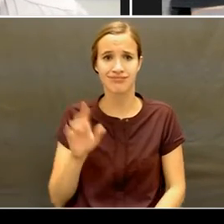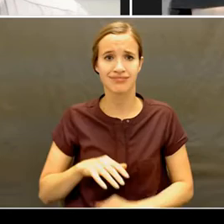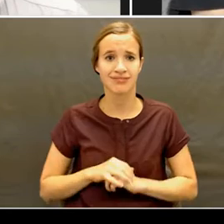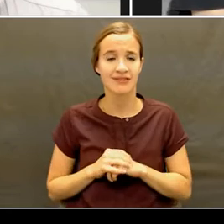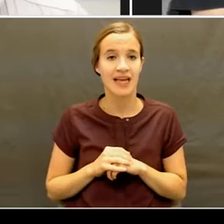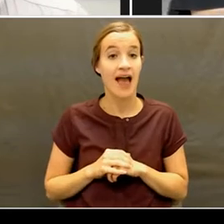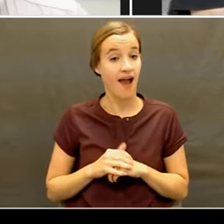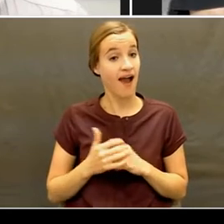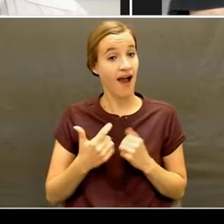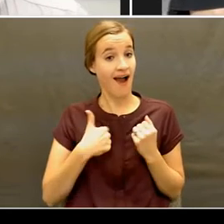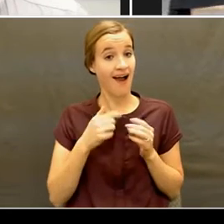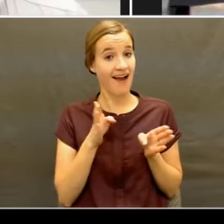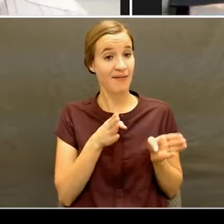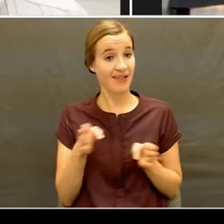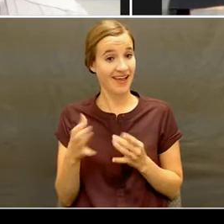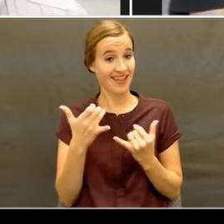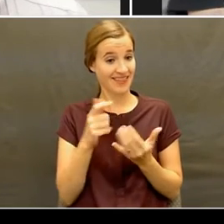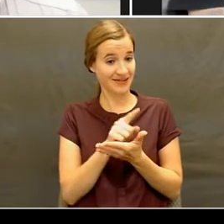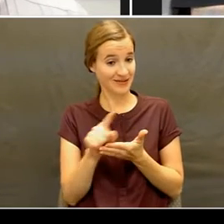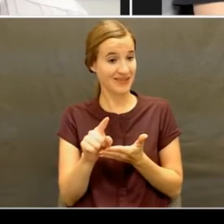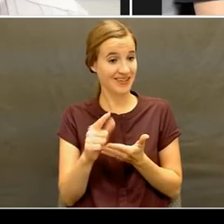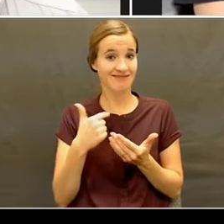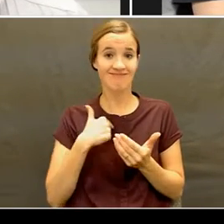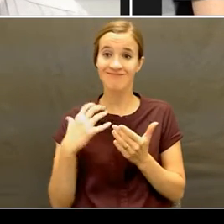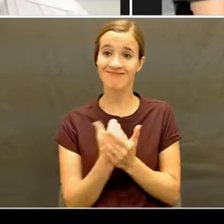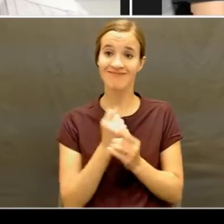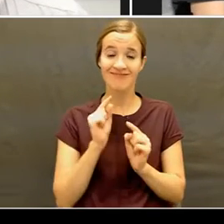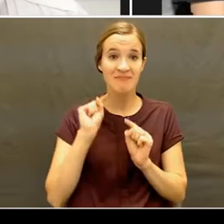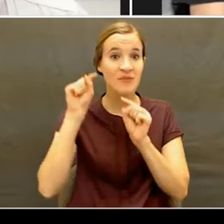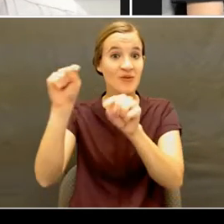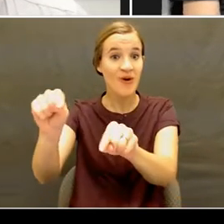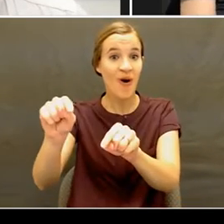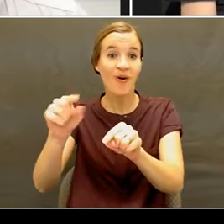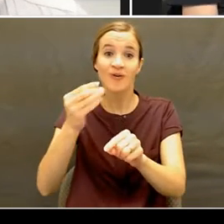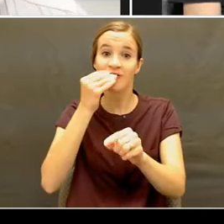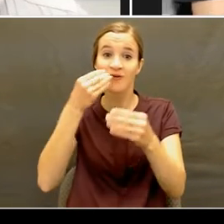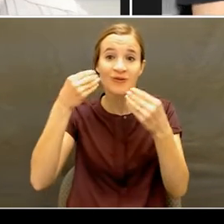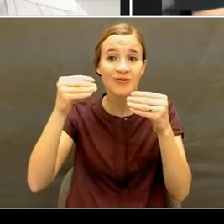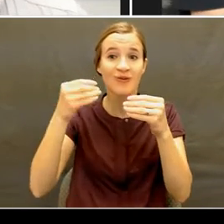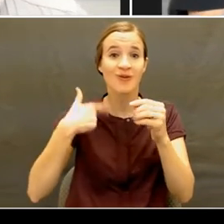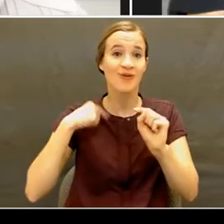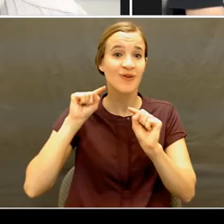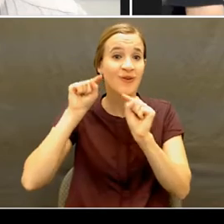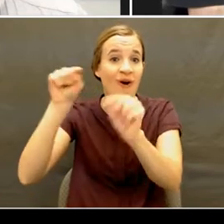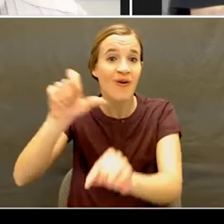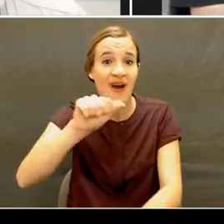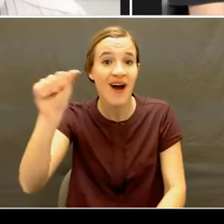actually on my way to get some supplies. This weekend for the first time to get out and go to